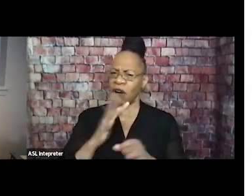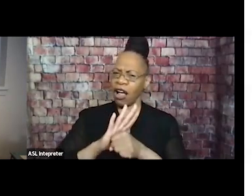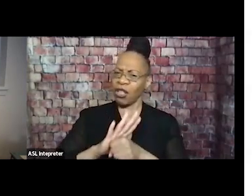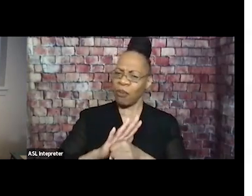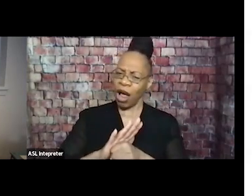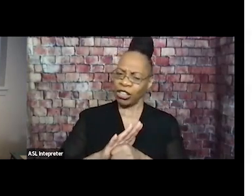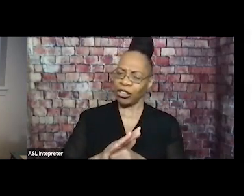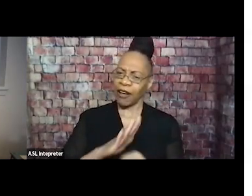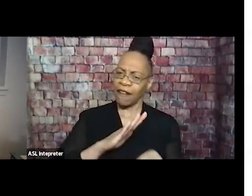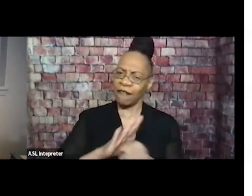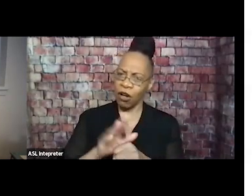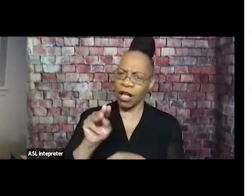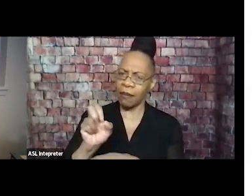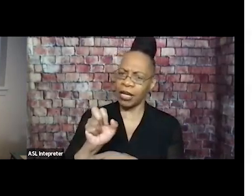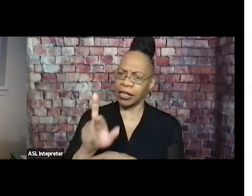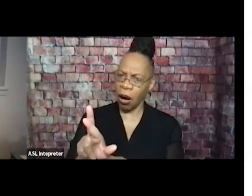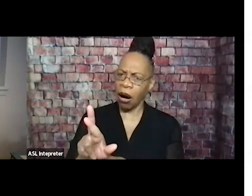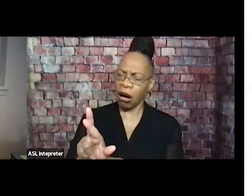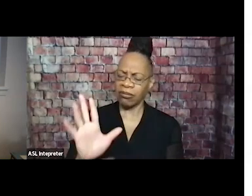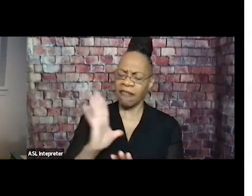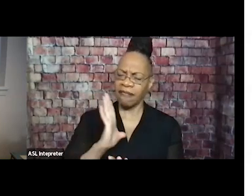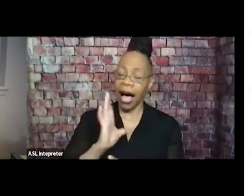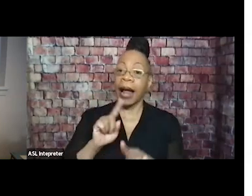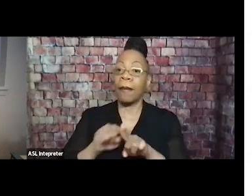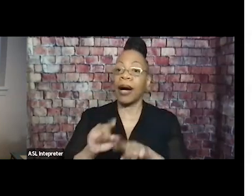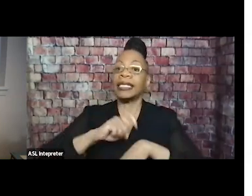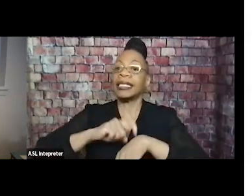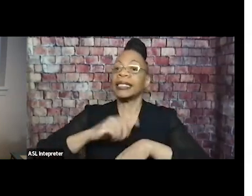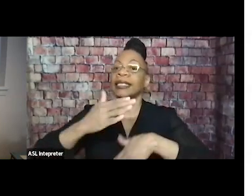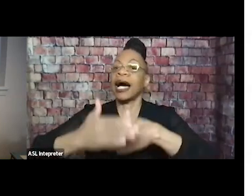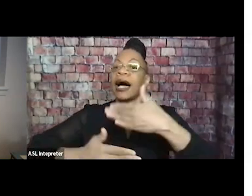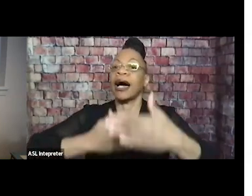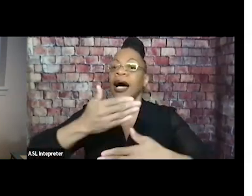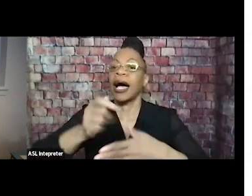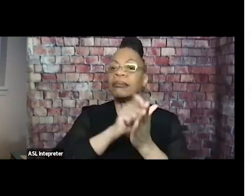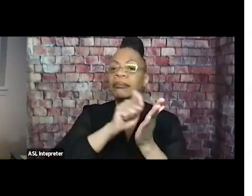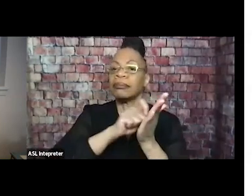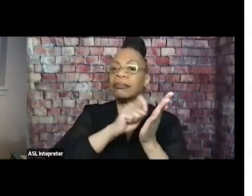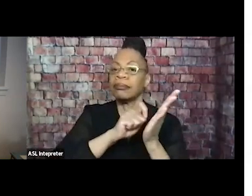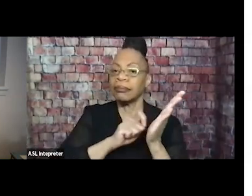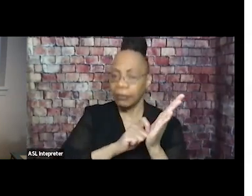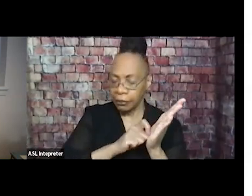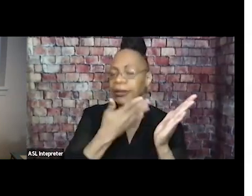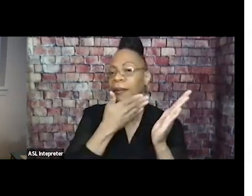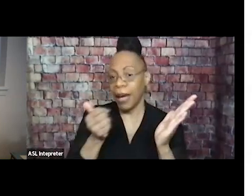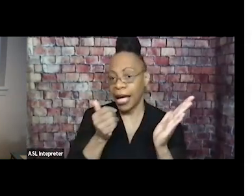but if you can write chunks of it over time, that is going to be the best. So if you sit down with an applicant